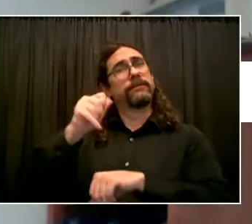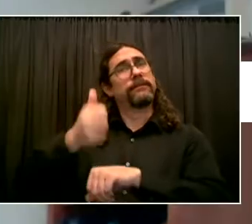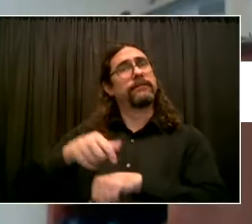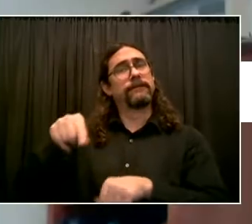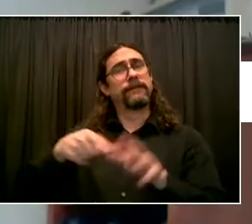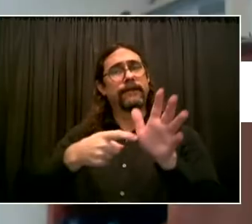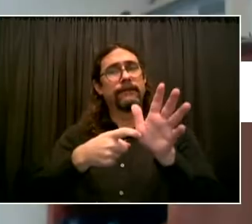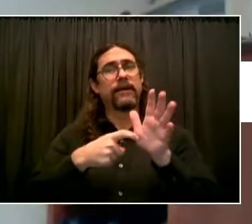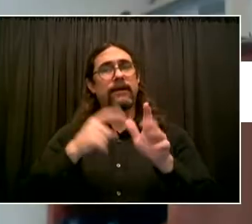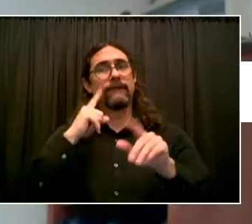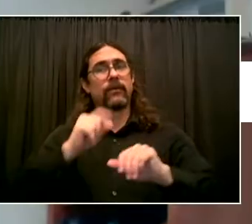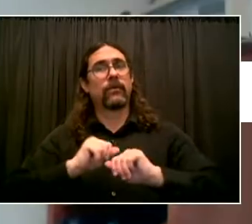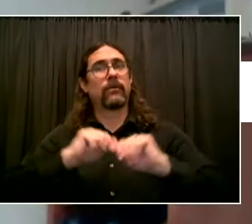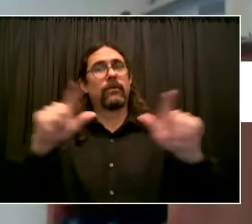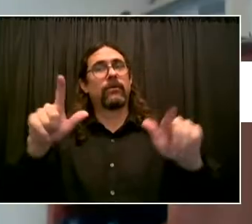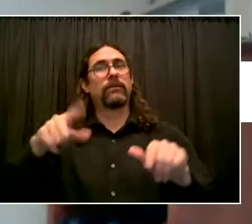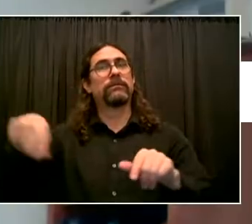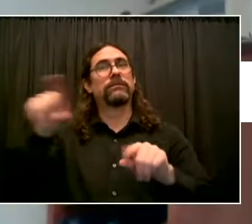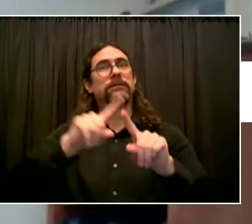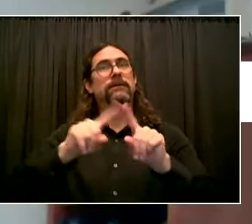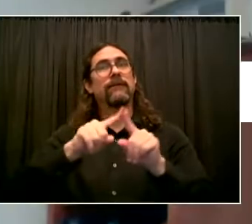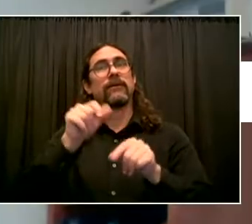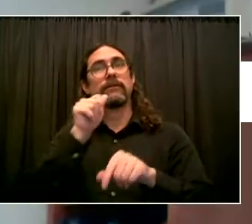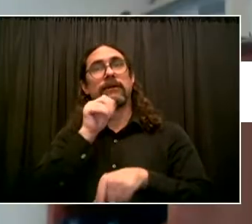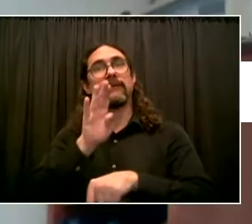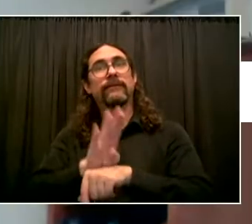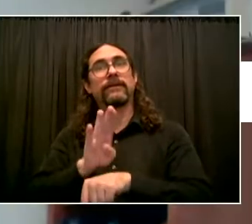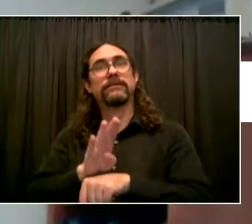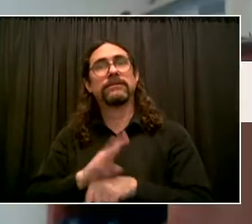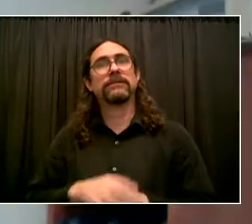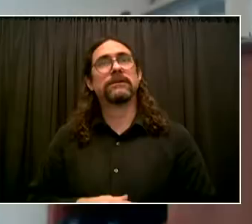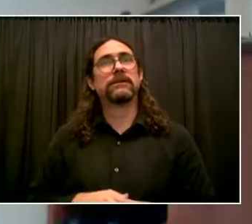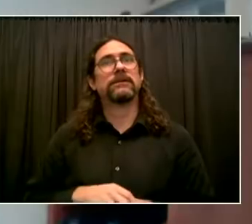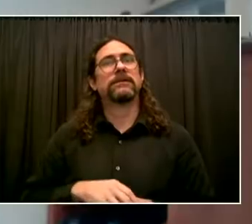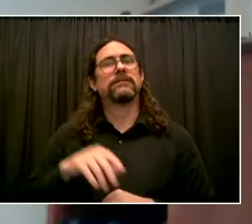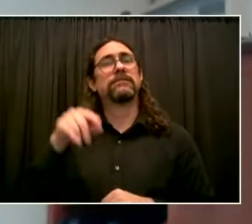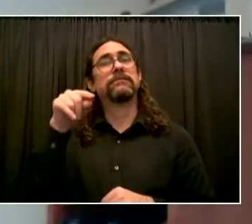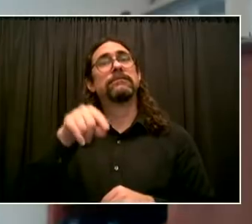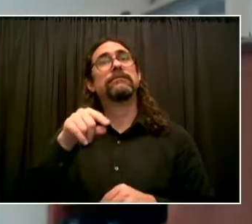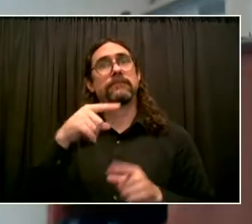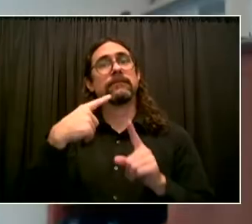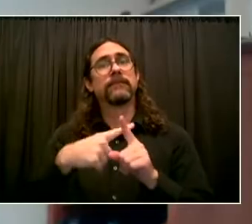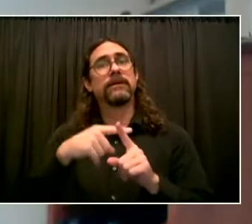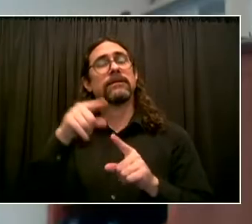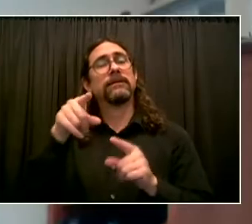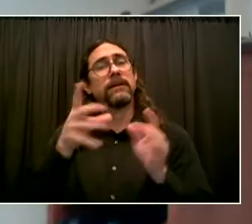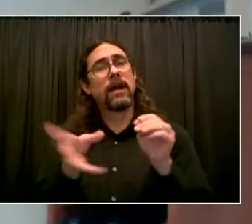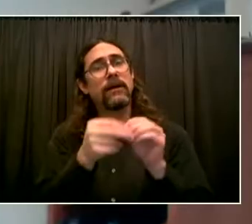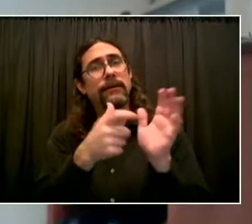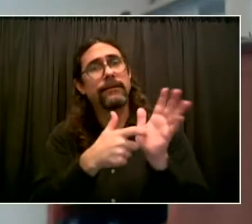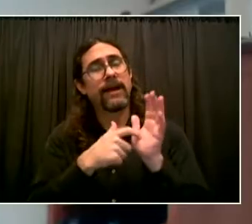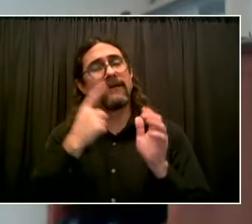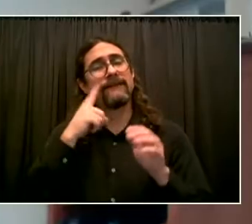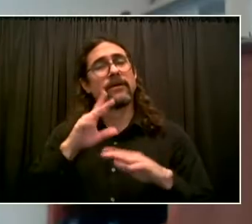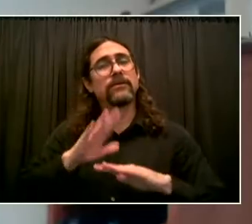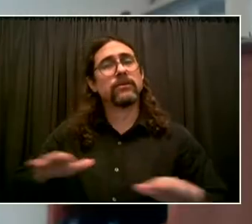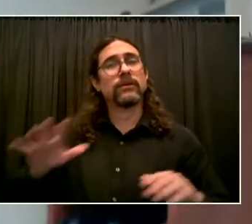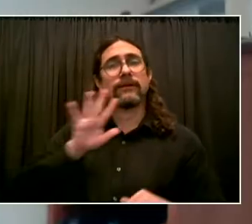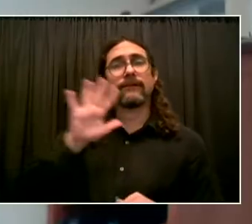PRIVATE BUSINESSES. WE ARE GOING TO HAVECH ILDREN FIVE YEARST 1O 1 YEARS OLD WHO ARE ENGAGED IN HIGH RISK AT